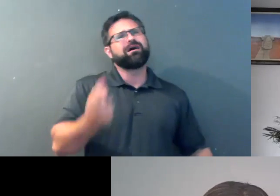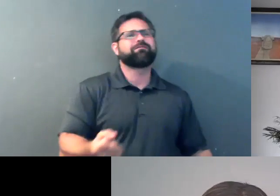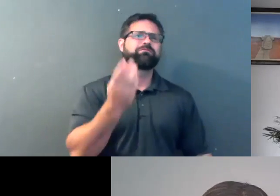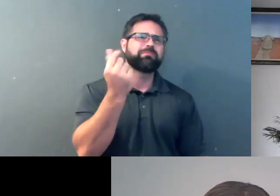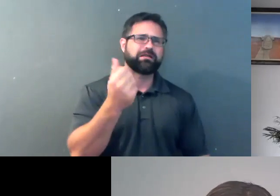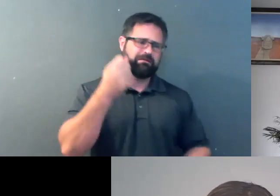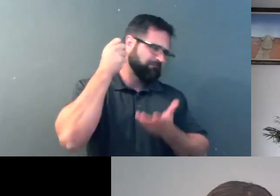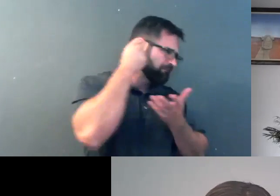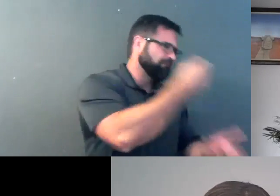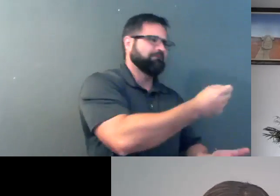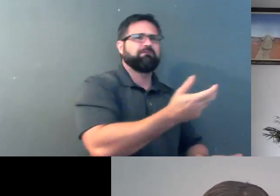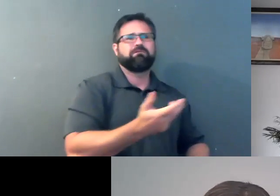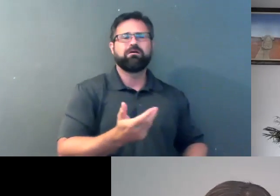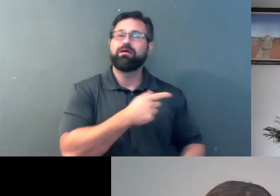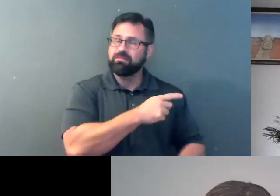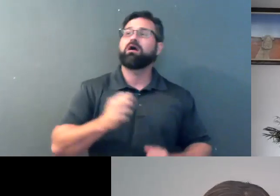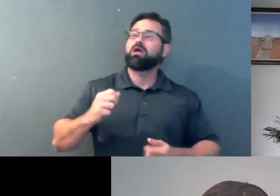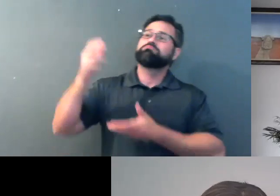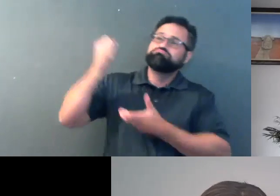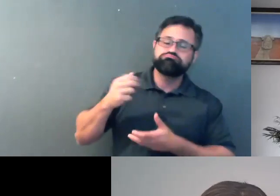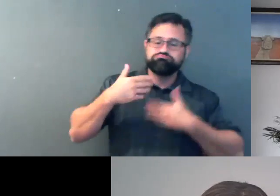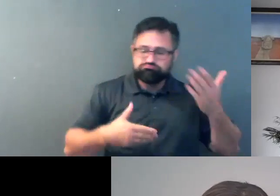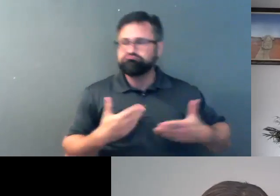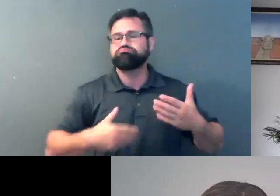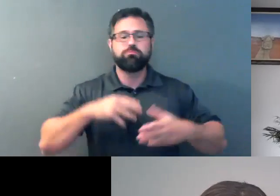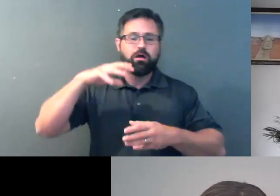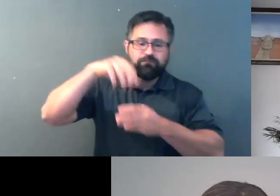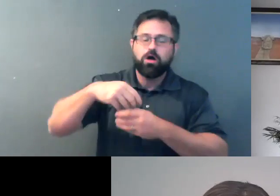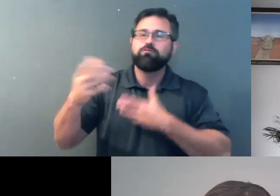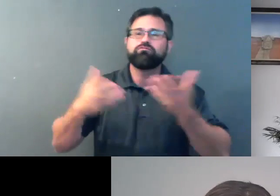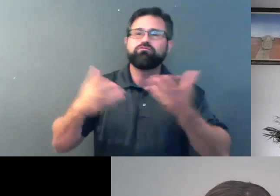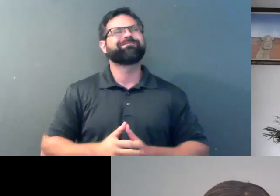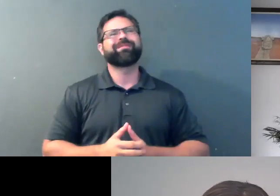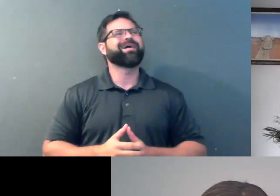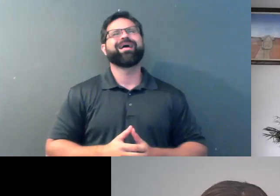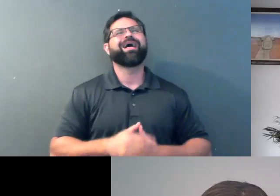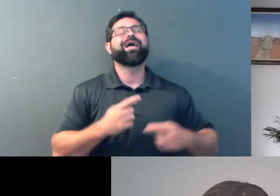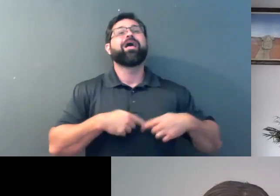and we know that in many senses the humanitarian financing mechanisms are not so inclusive so i